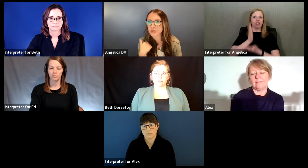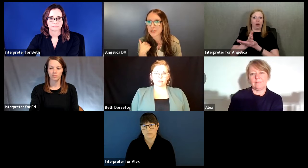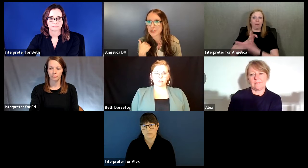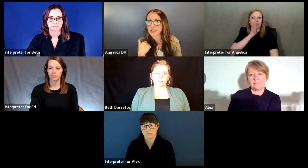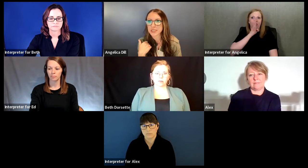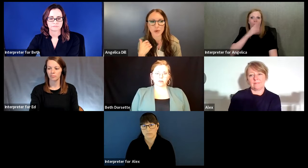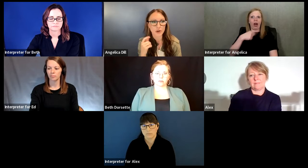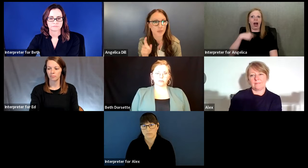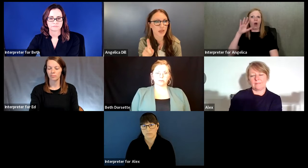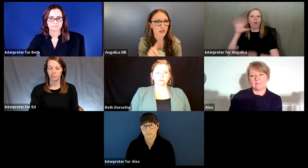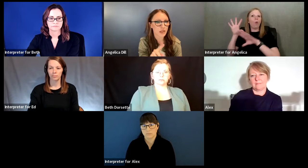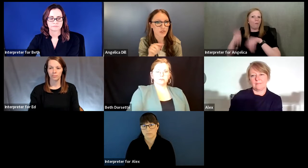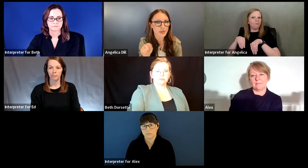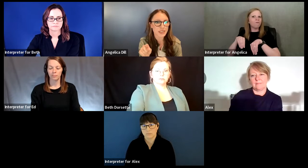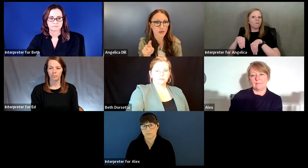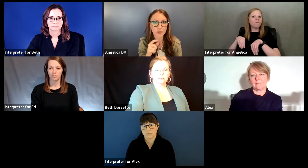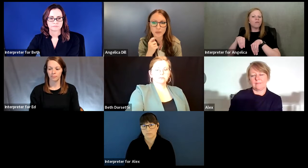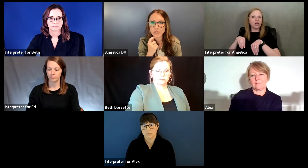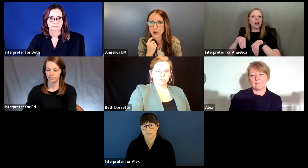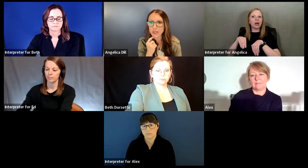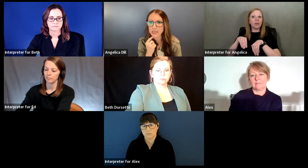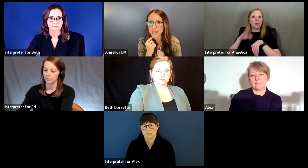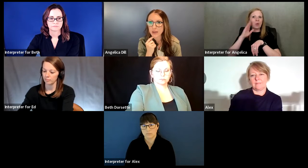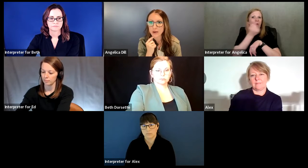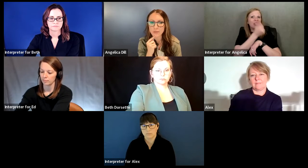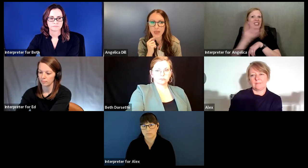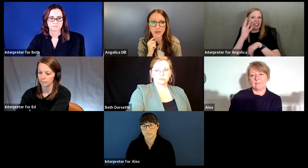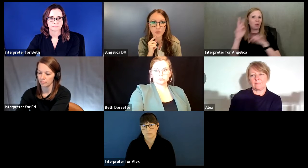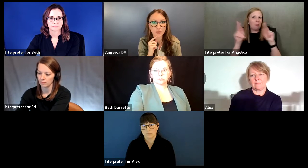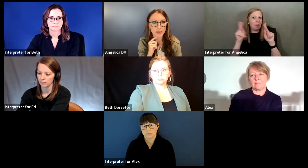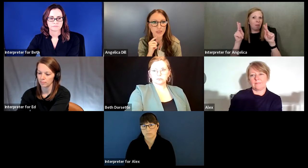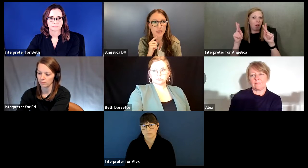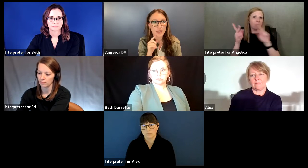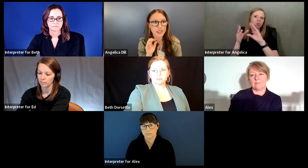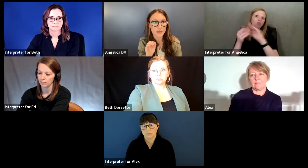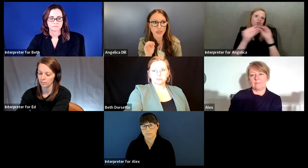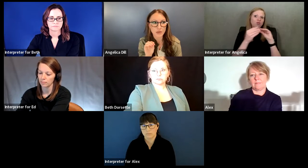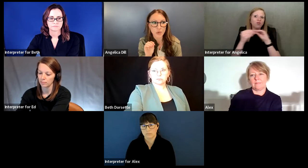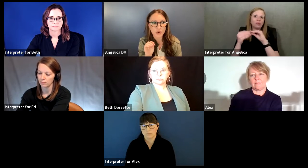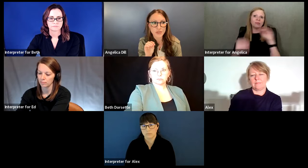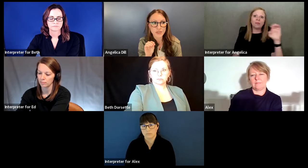the screen so you can see better but there's going to be several people talking. Ed will be speaking the most.